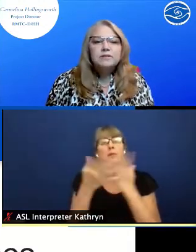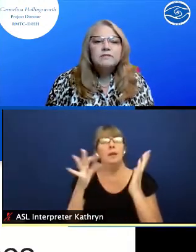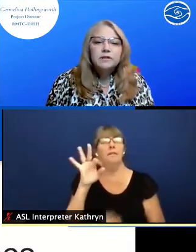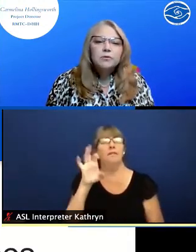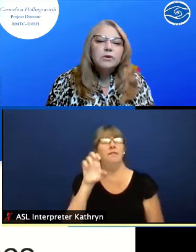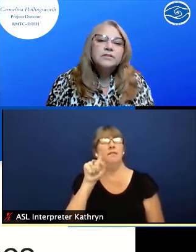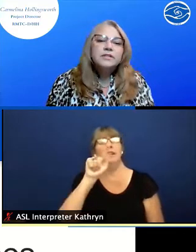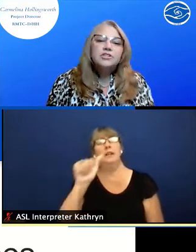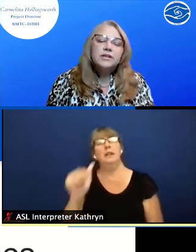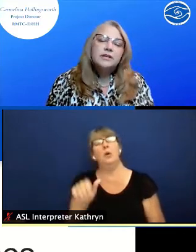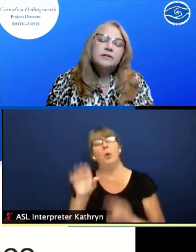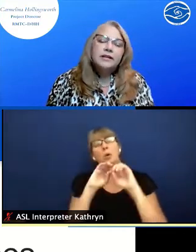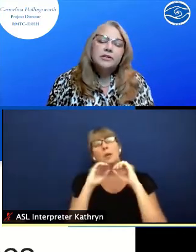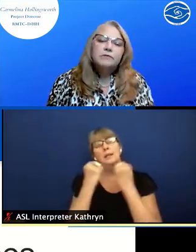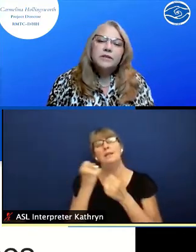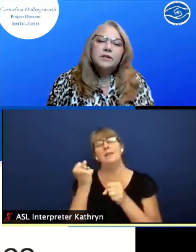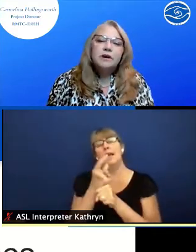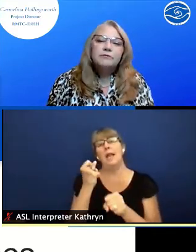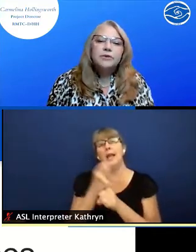FEDHH organization and the annual FEDHH conference.